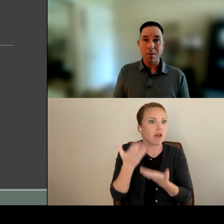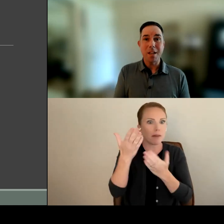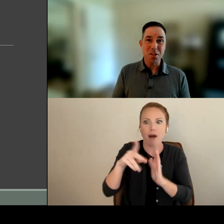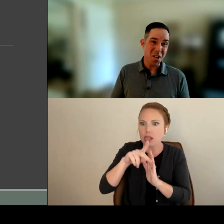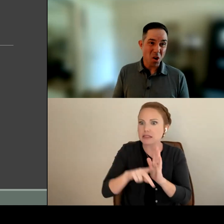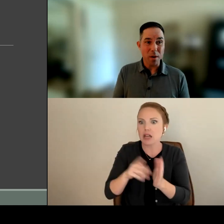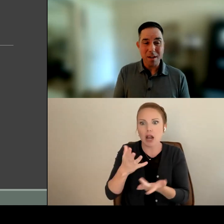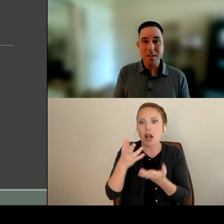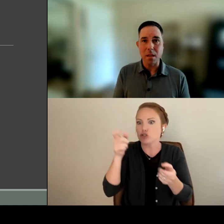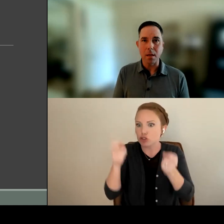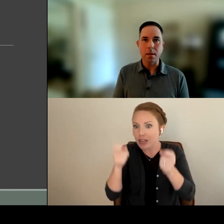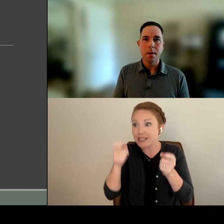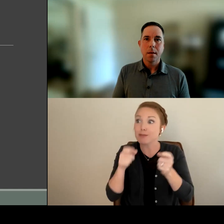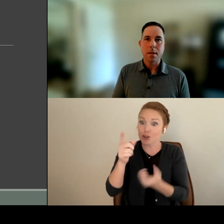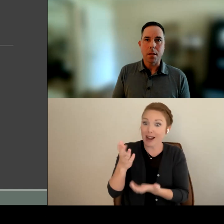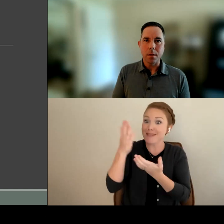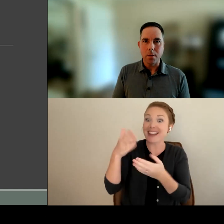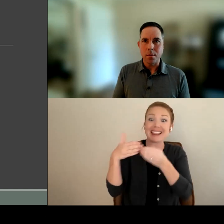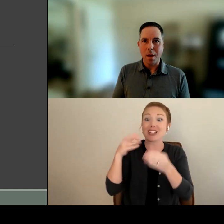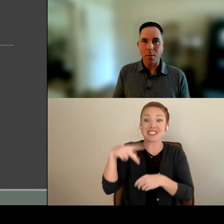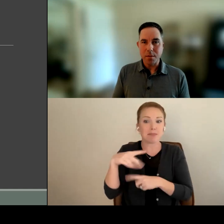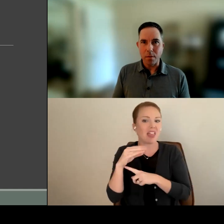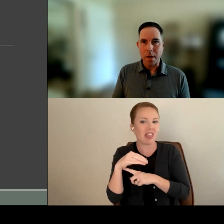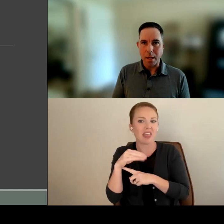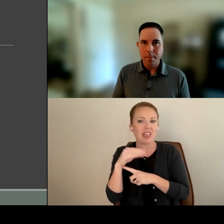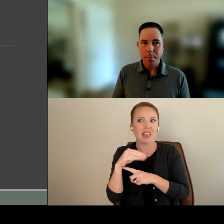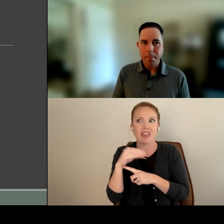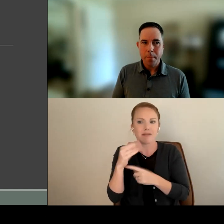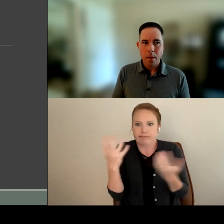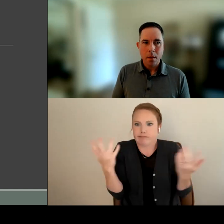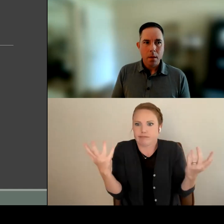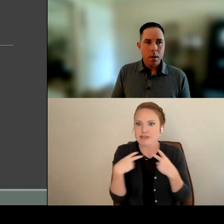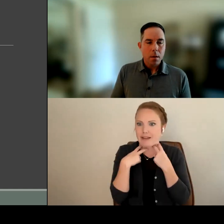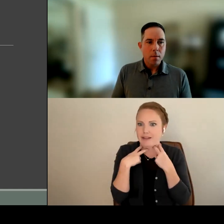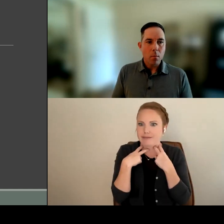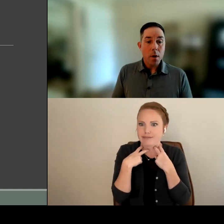recommendations and nobody does anything, then you're not much further ahead.